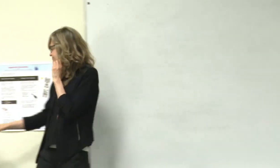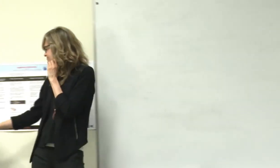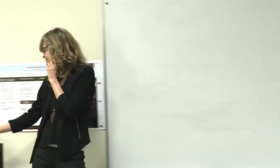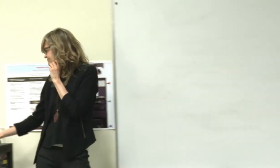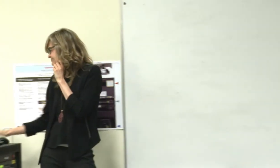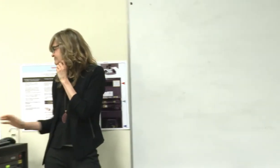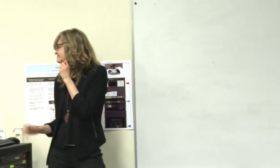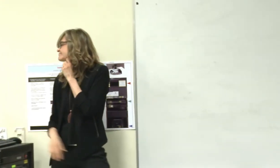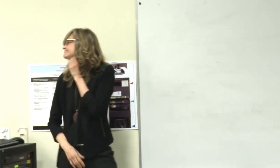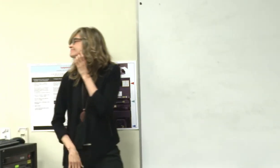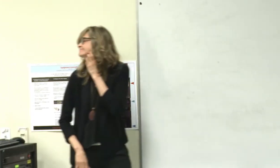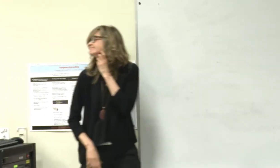WHERE I'M INTERACTING WITH PEOPLE.